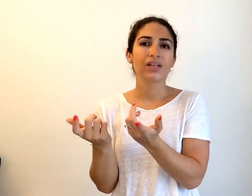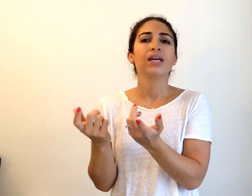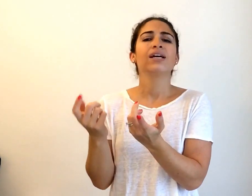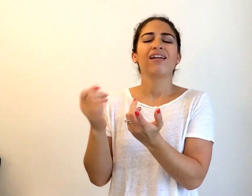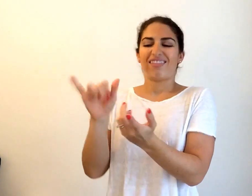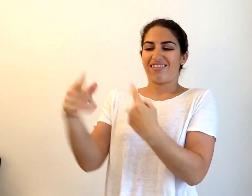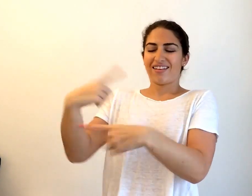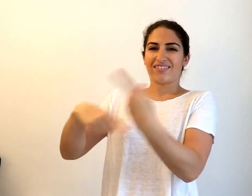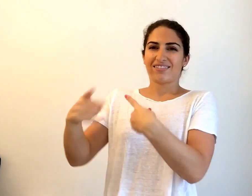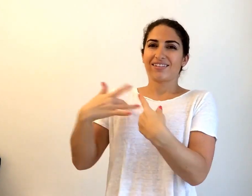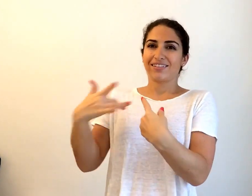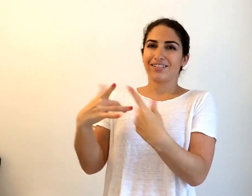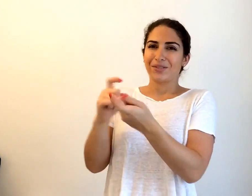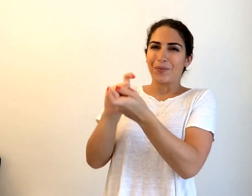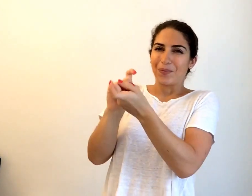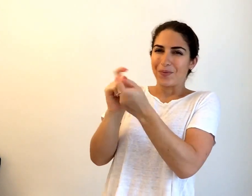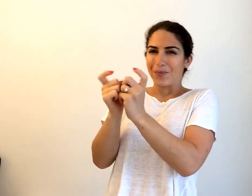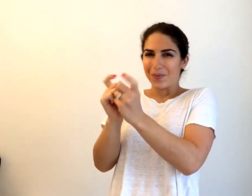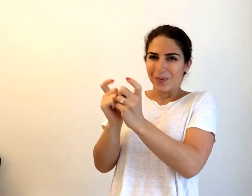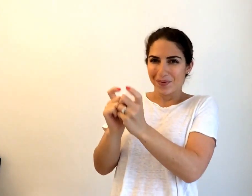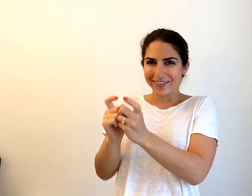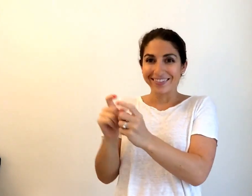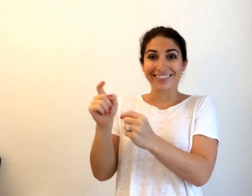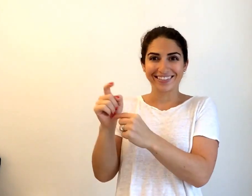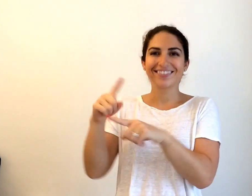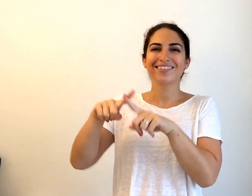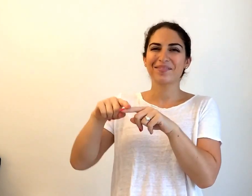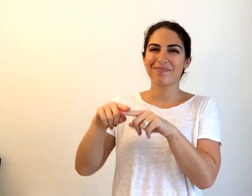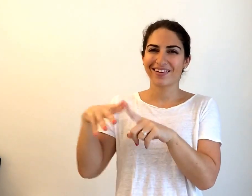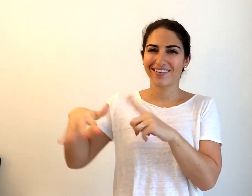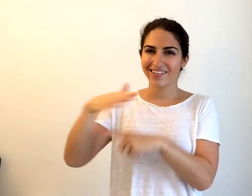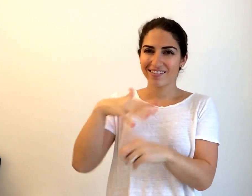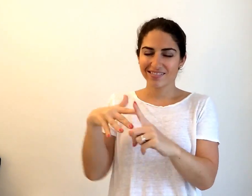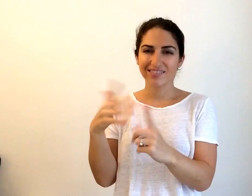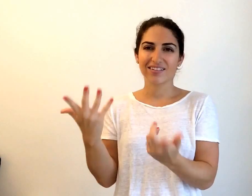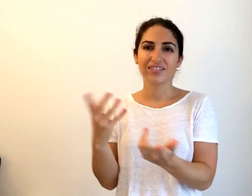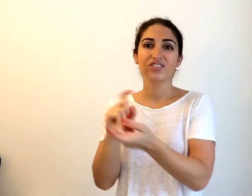things that change. And that sign tends to also change as well depending on the